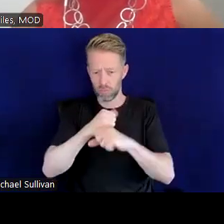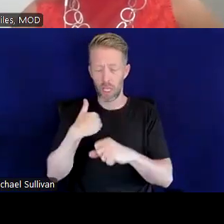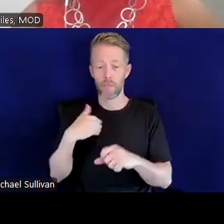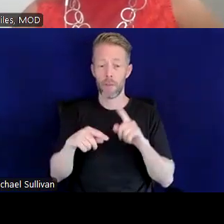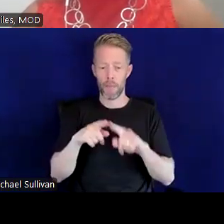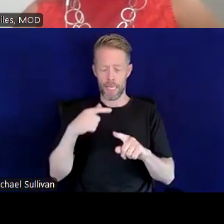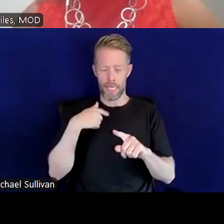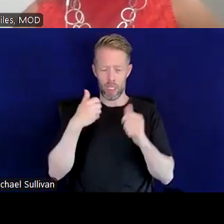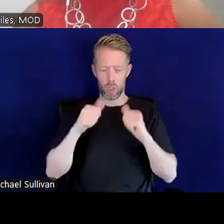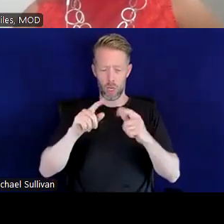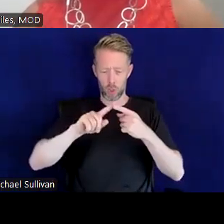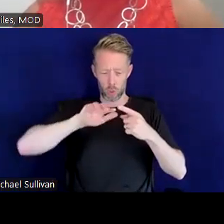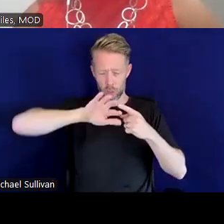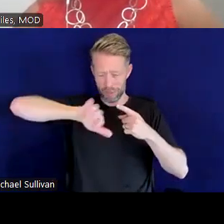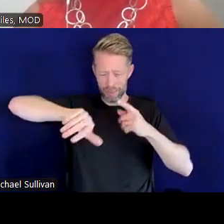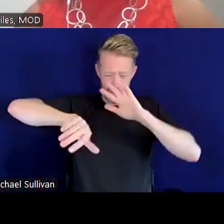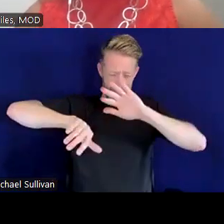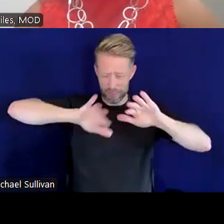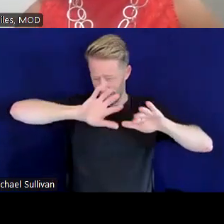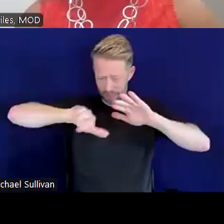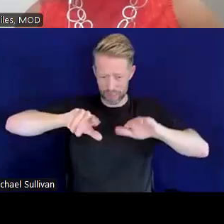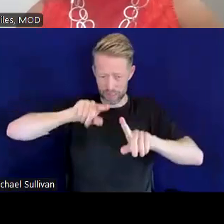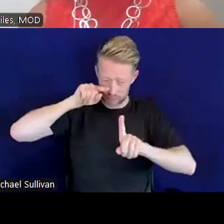think when I try to parse out the ADA itself, something that